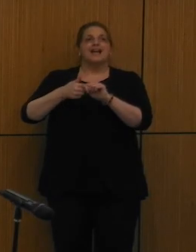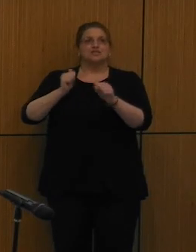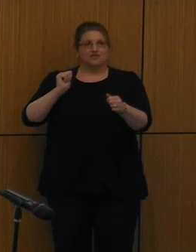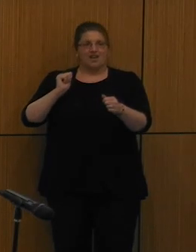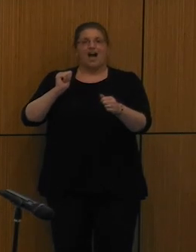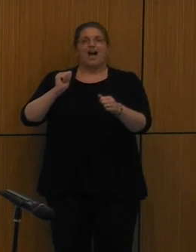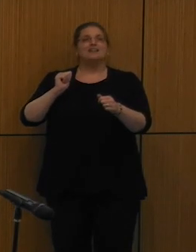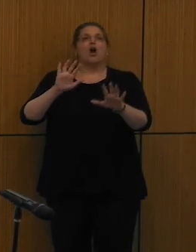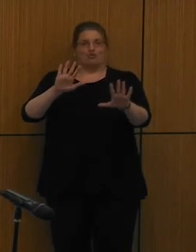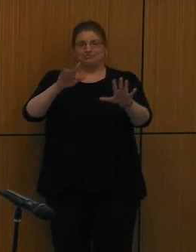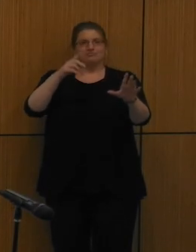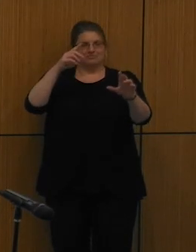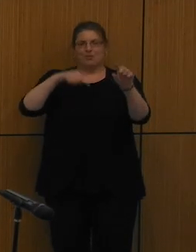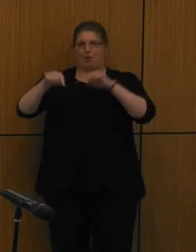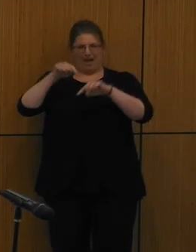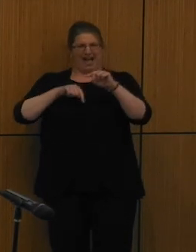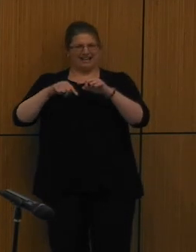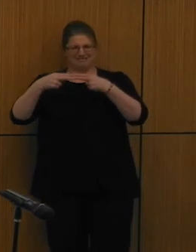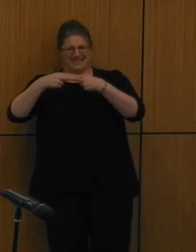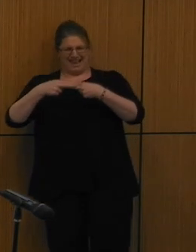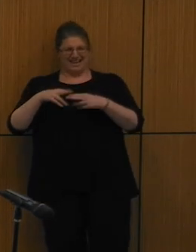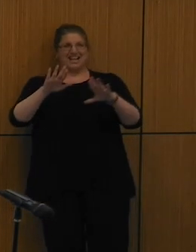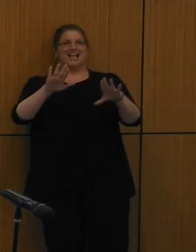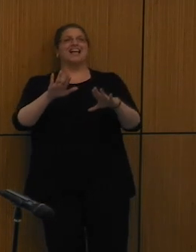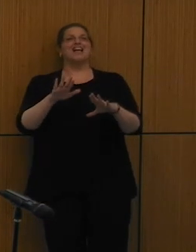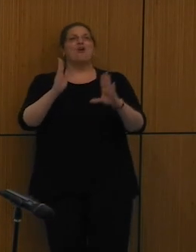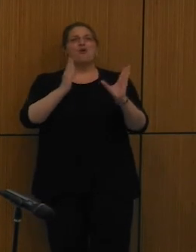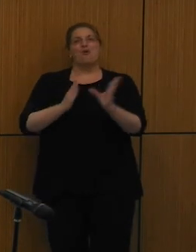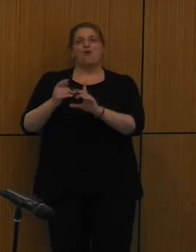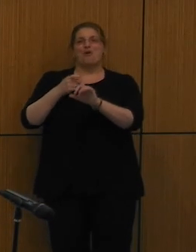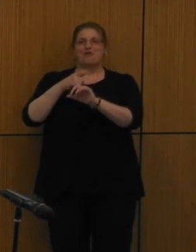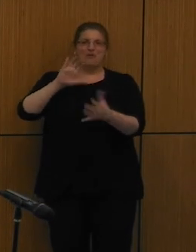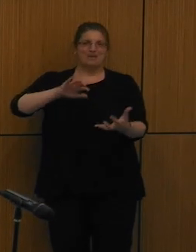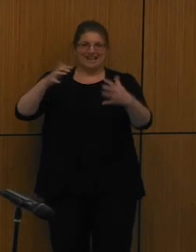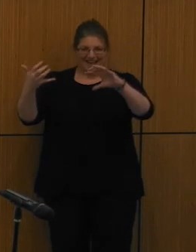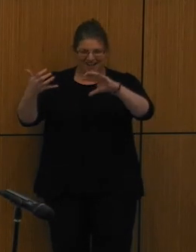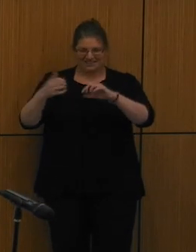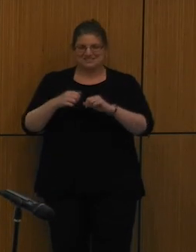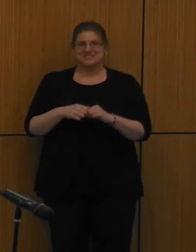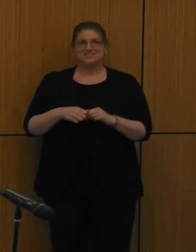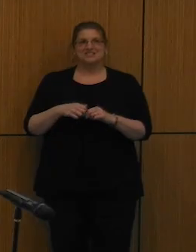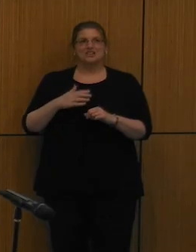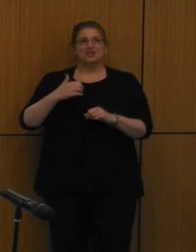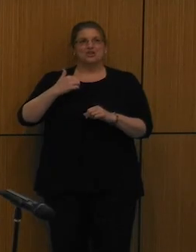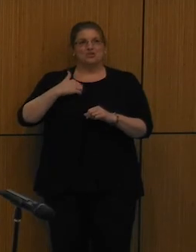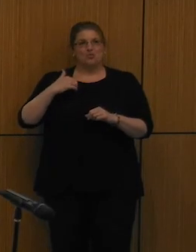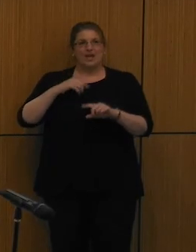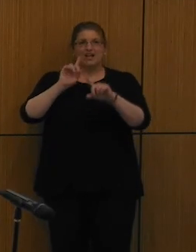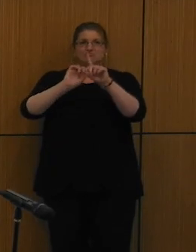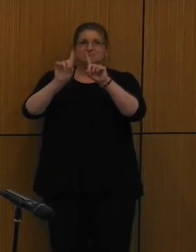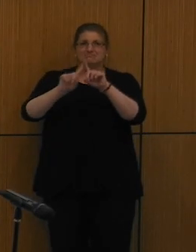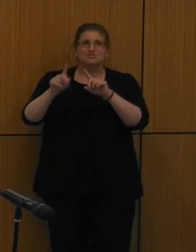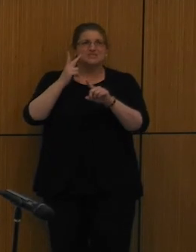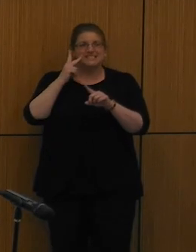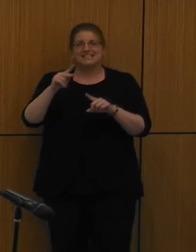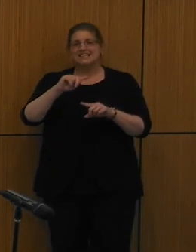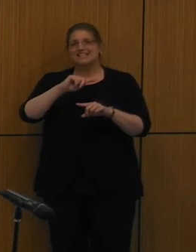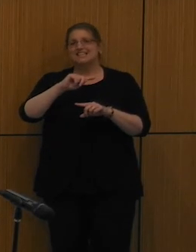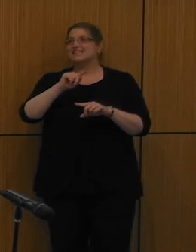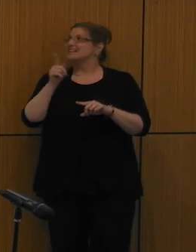Order out of chaos, making patterns in nature much, much better. So we have the bees reaction. We have zebras, we have cheetahs, and we have a brain coral.